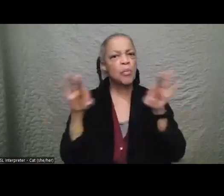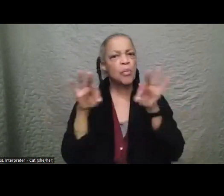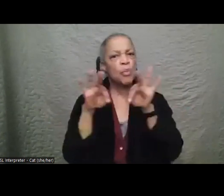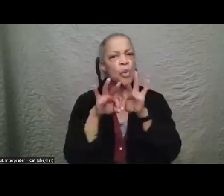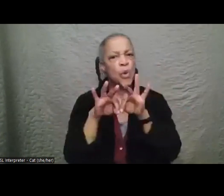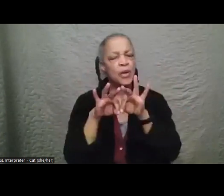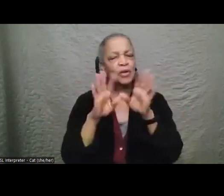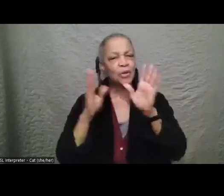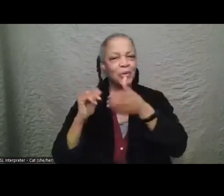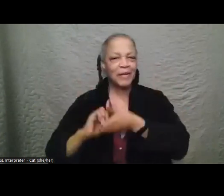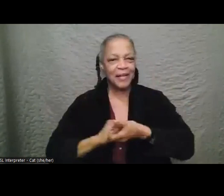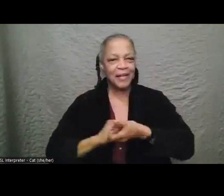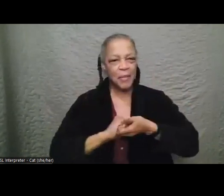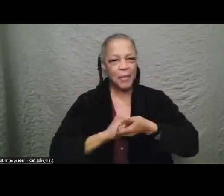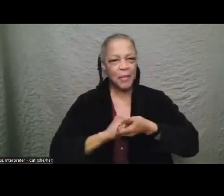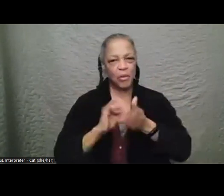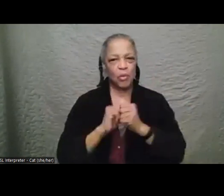with their housing needs.